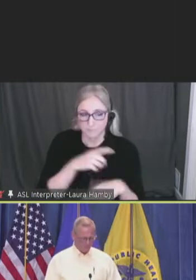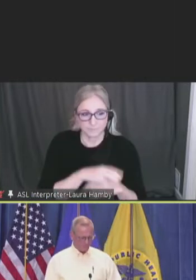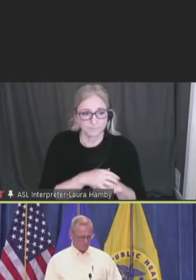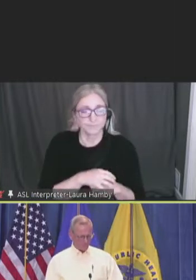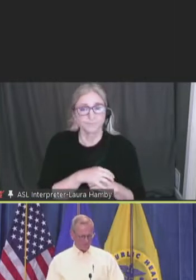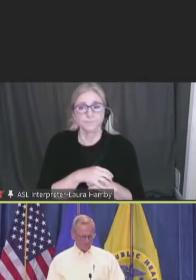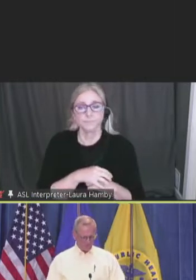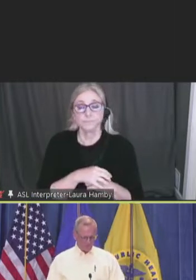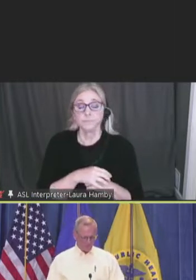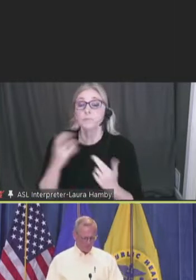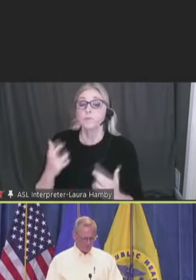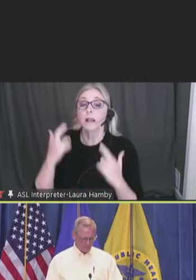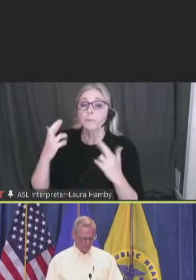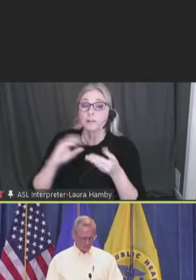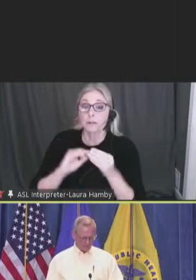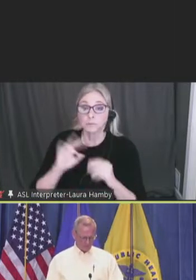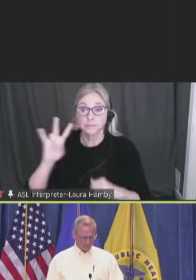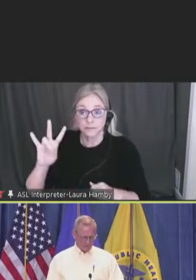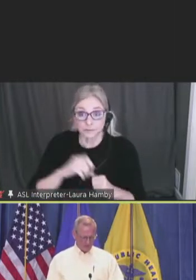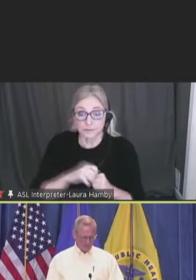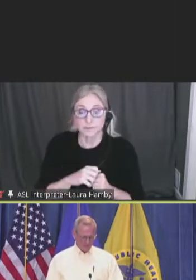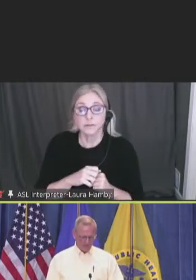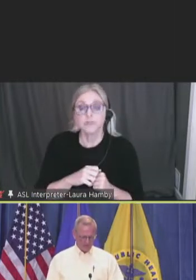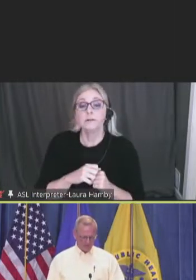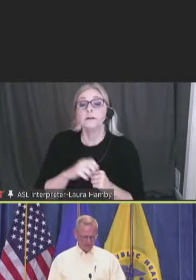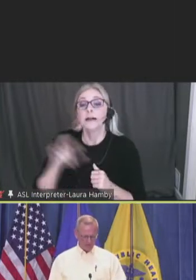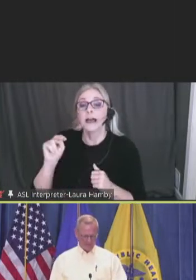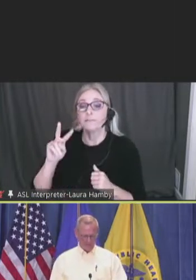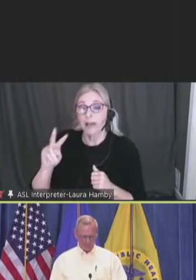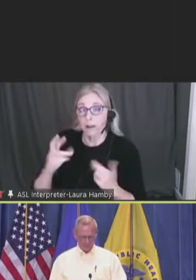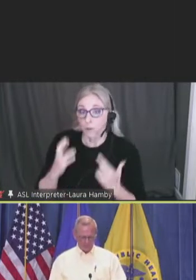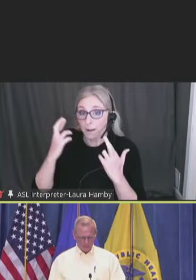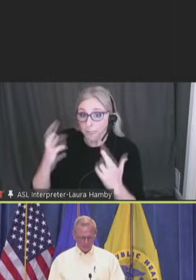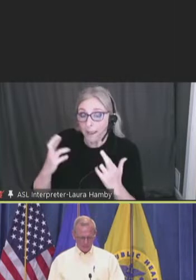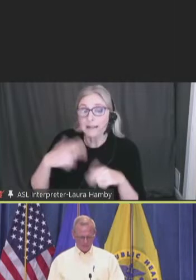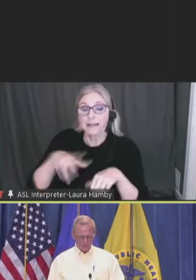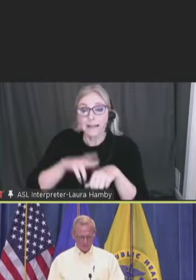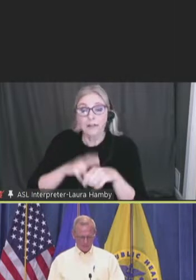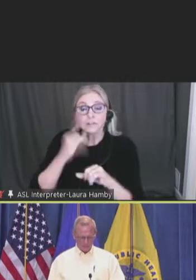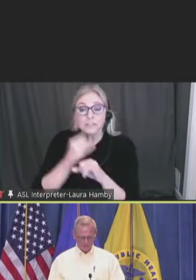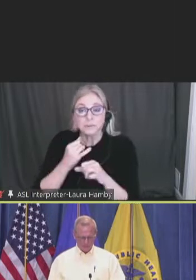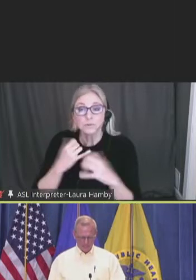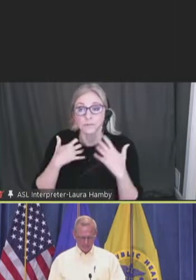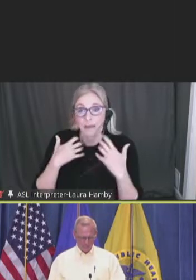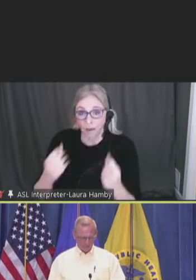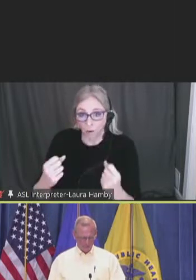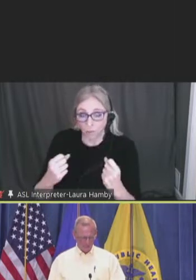Recommendation seven, NVAC recommends the National Institutes of Health, industry, and